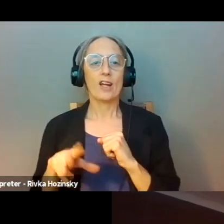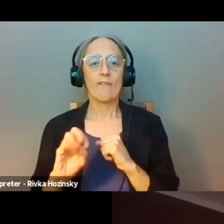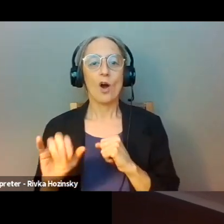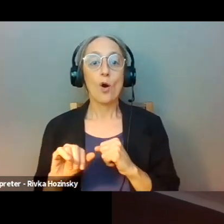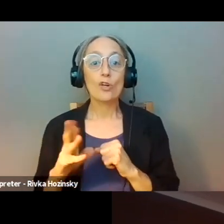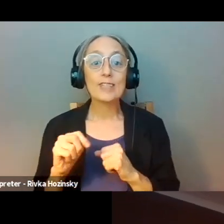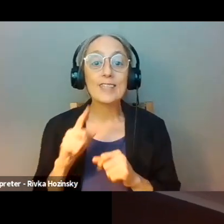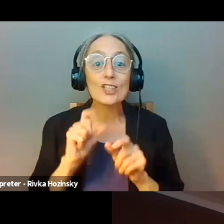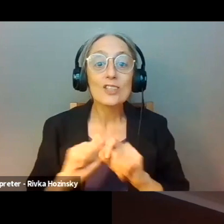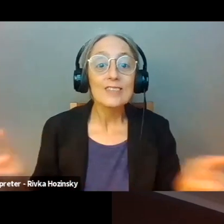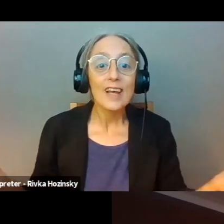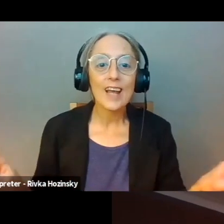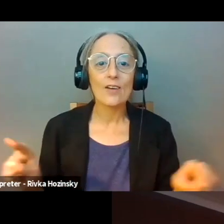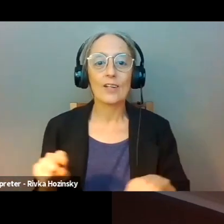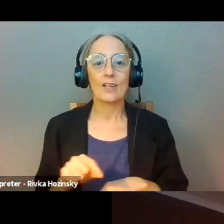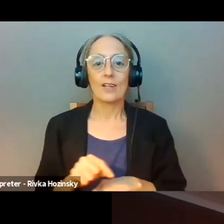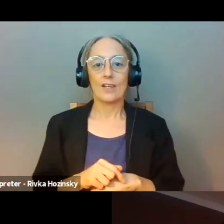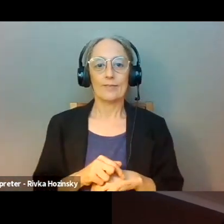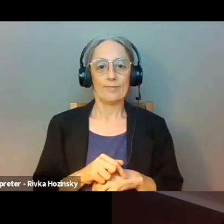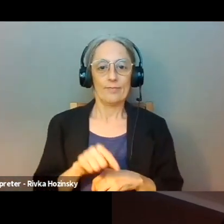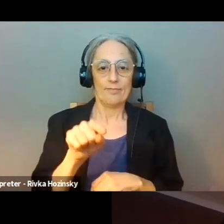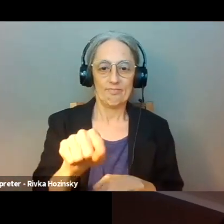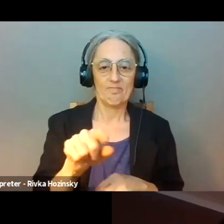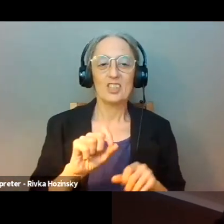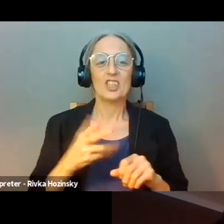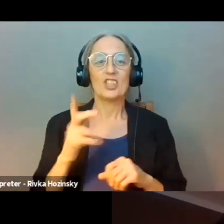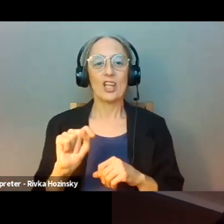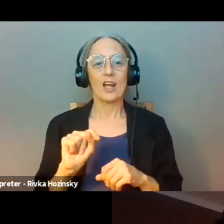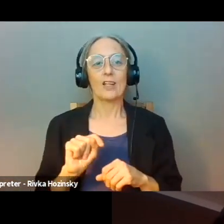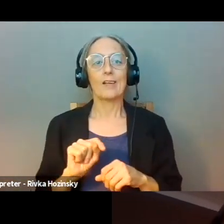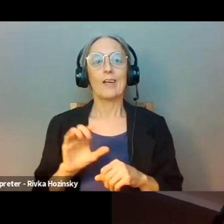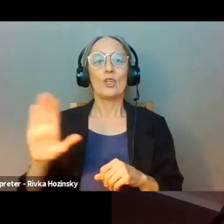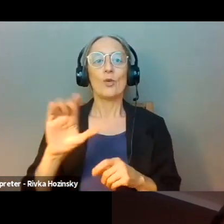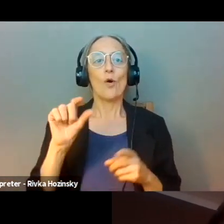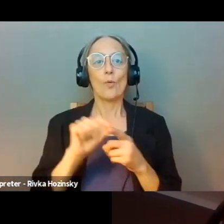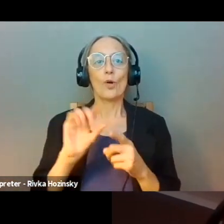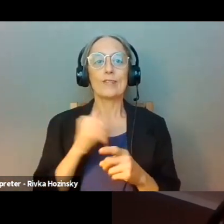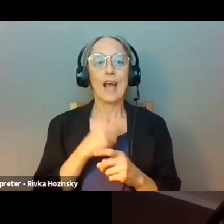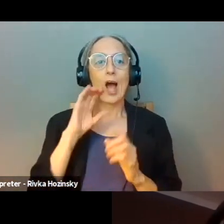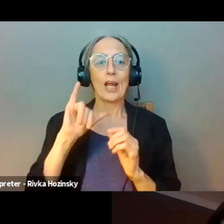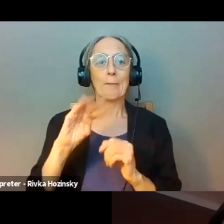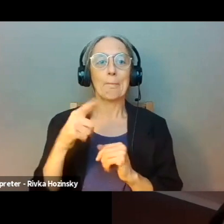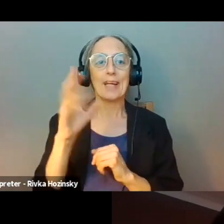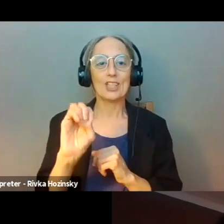which is “Your words, Our Image” document that you're welcome to pull off and download or go to the website and visit.